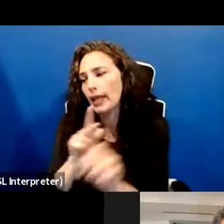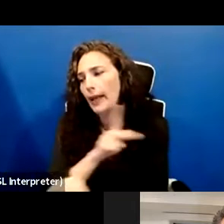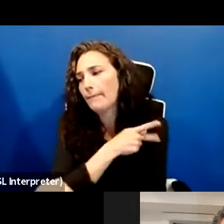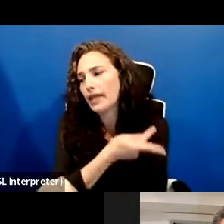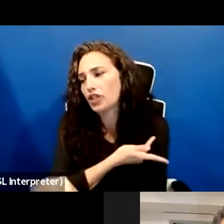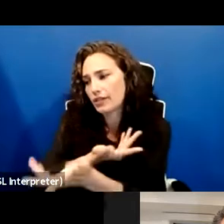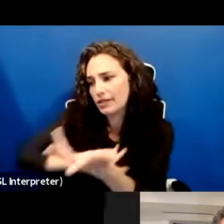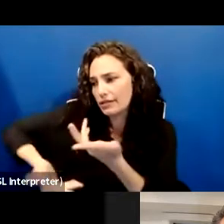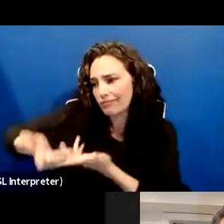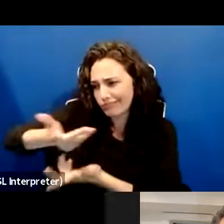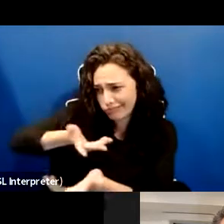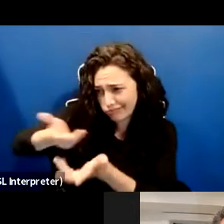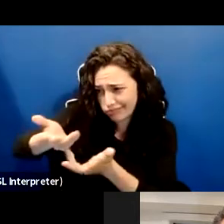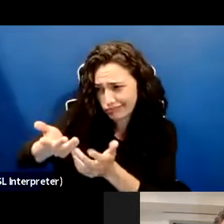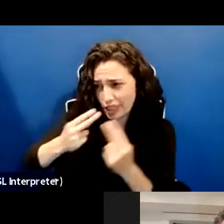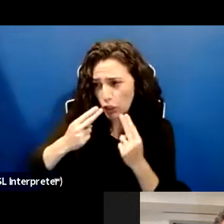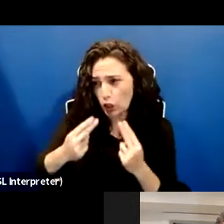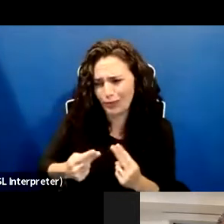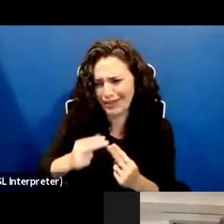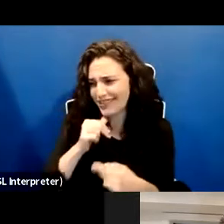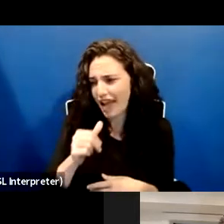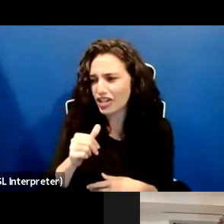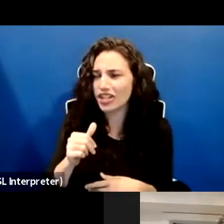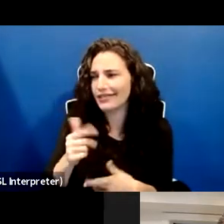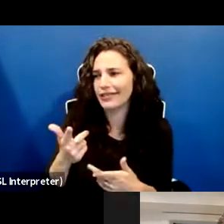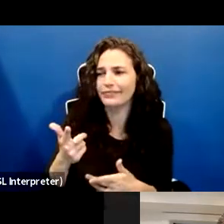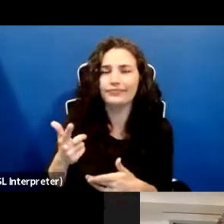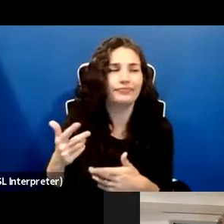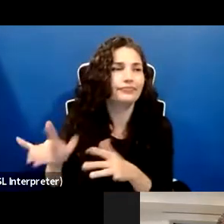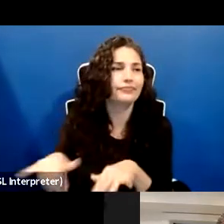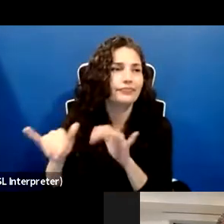rather than people who are sort of separated from a emotion?